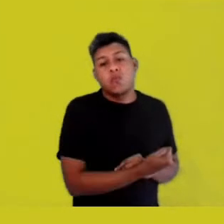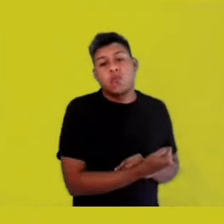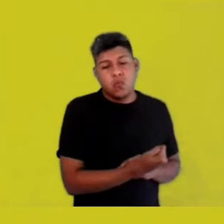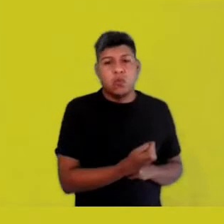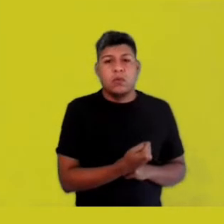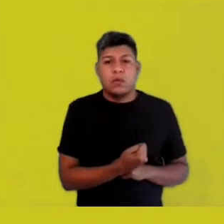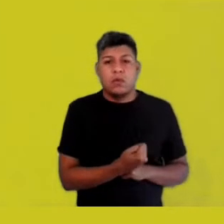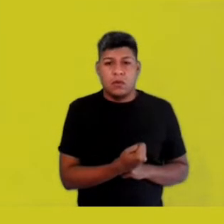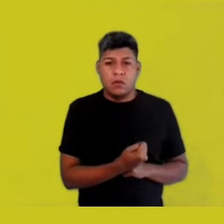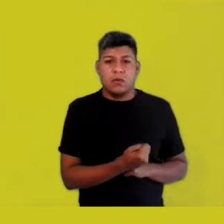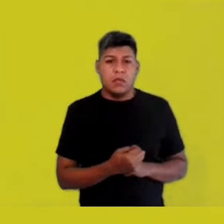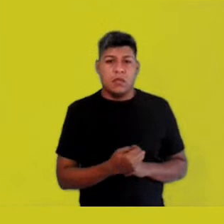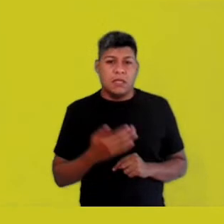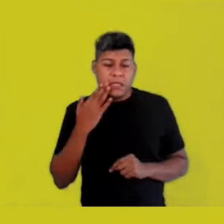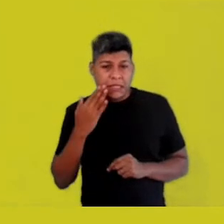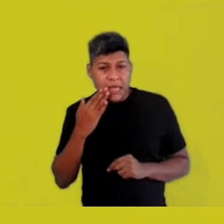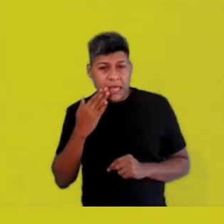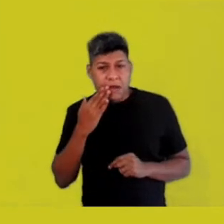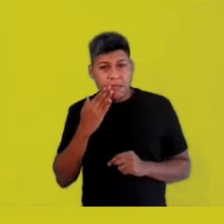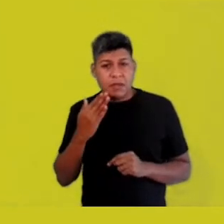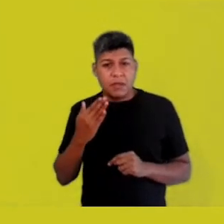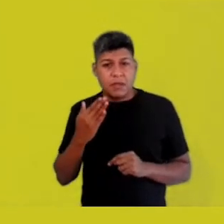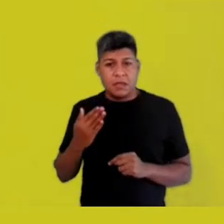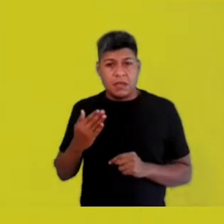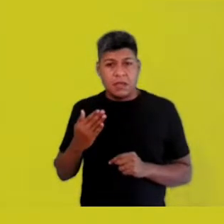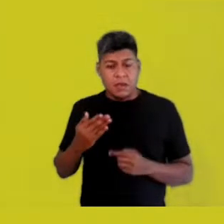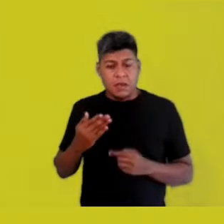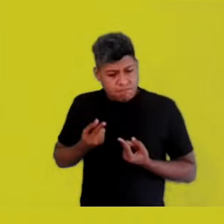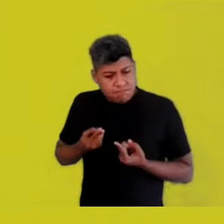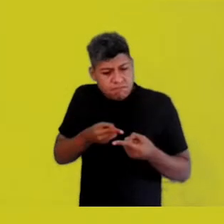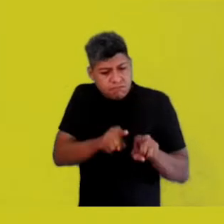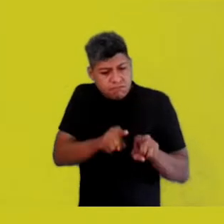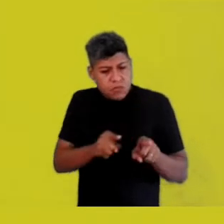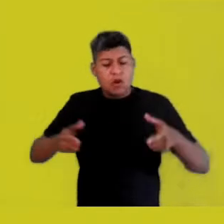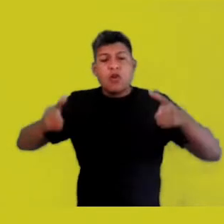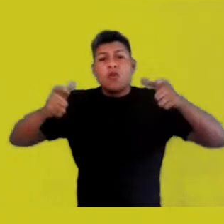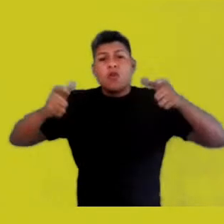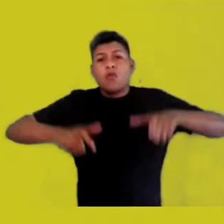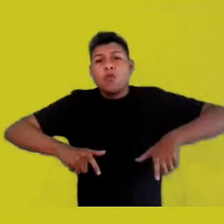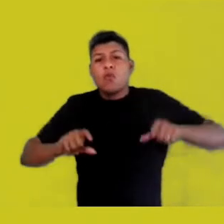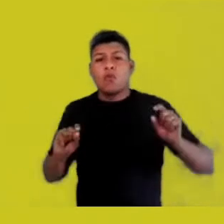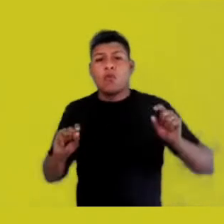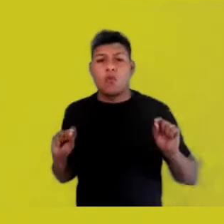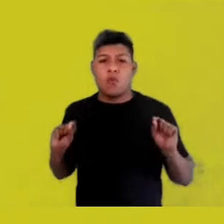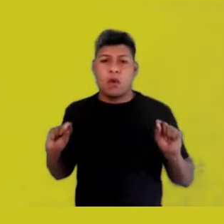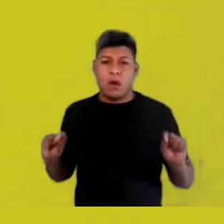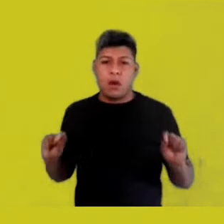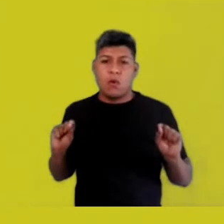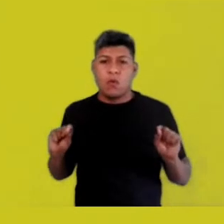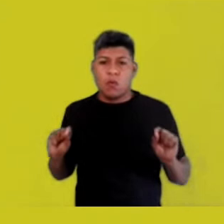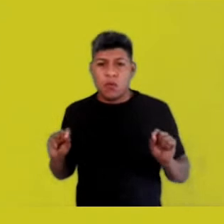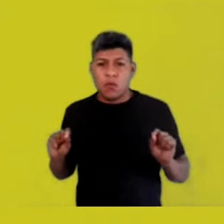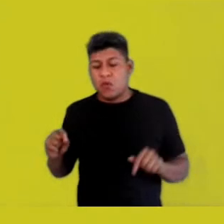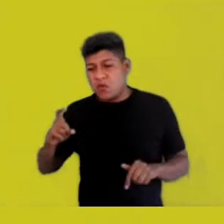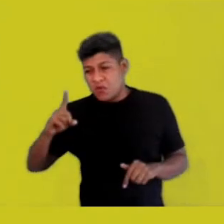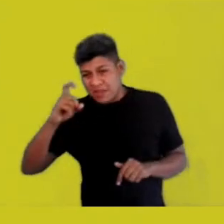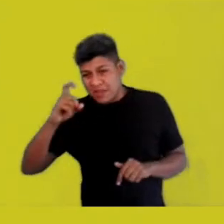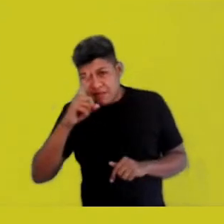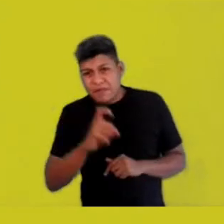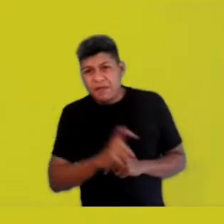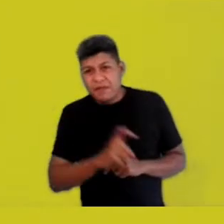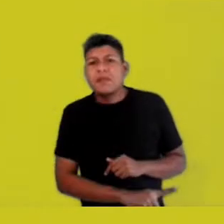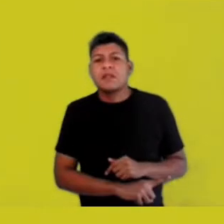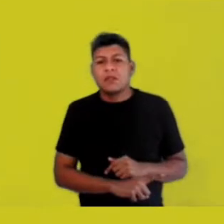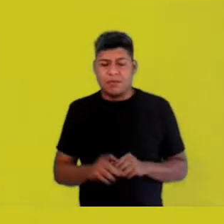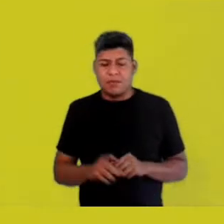to face an extremely difficult place, of great responsibility: